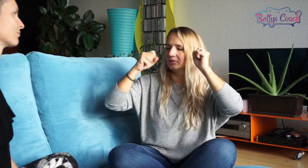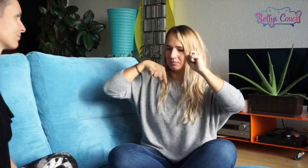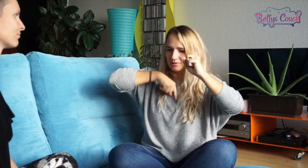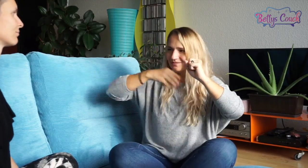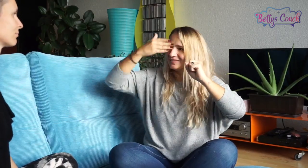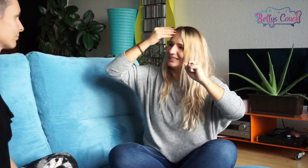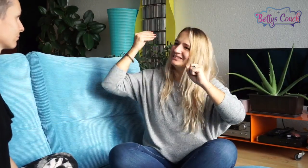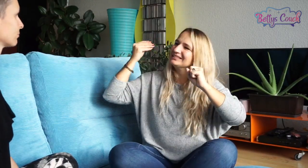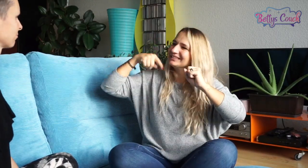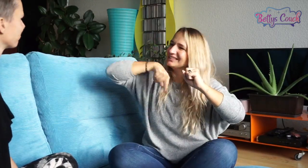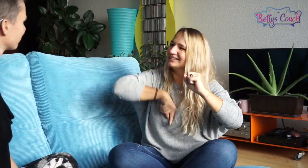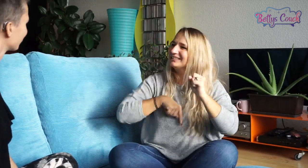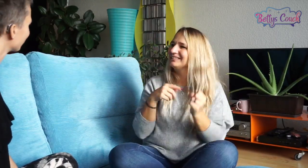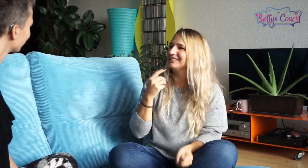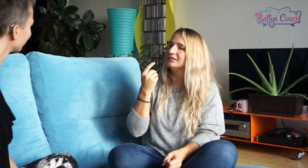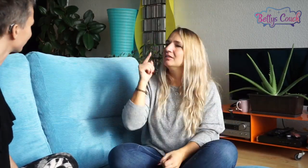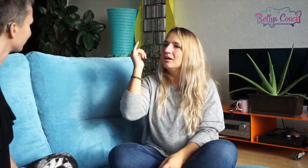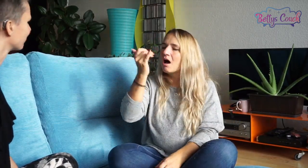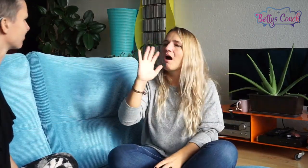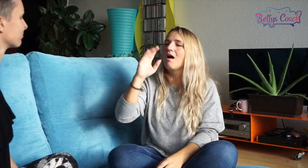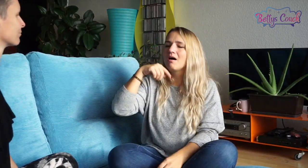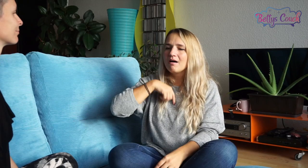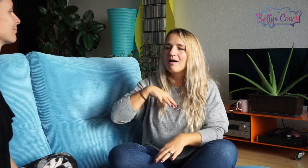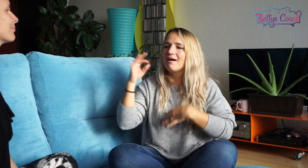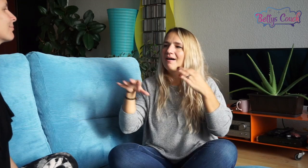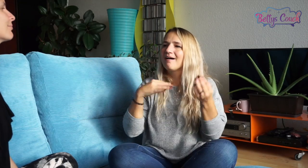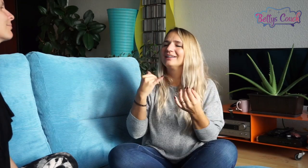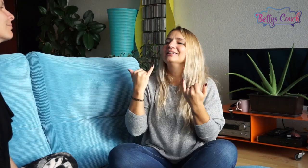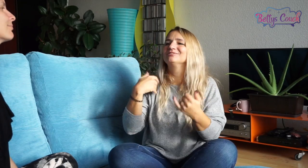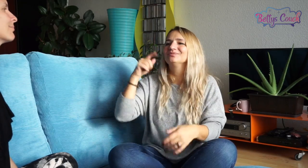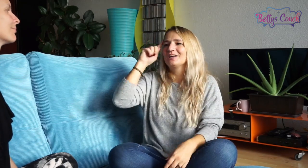I had almost forgotten to deal with my inner life. Through the trip, I rediscovered it.